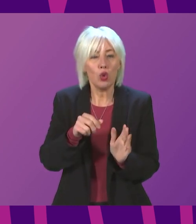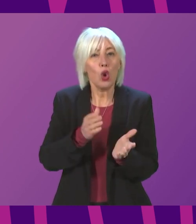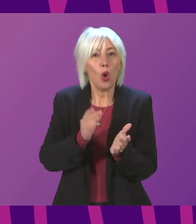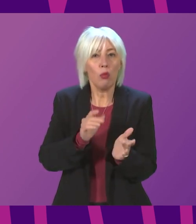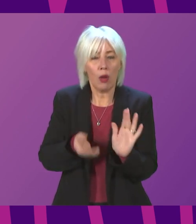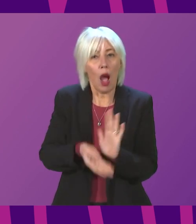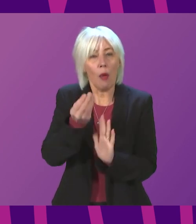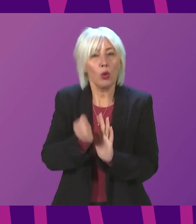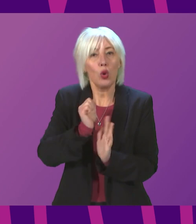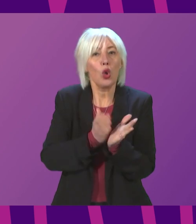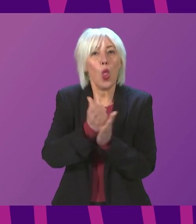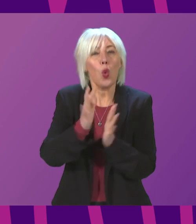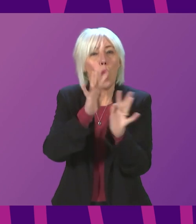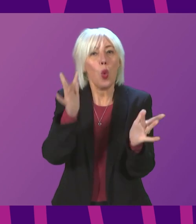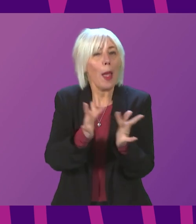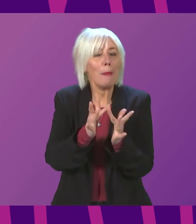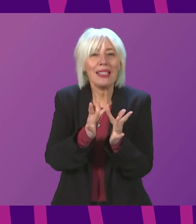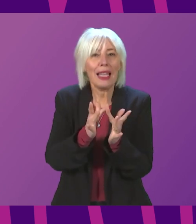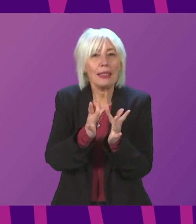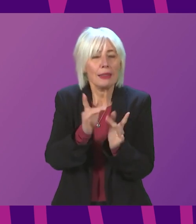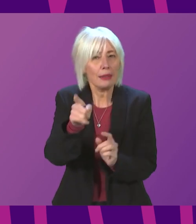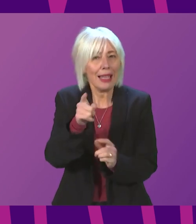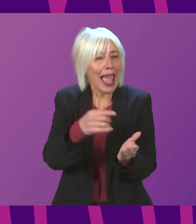that allows that to happen. Obviously, that is particularly important if the result is